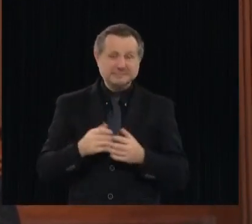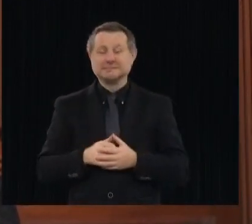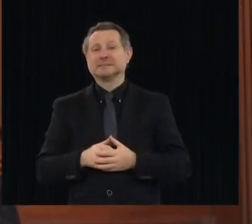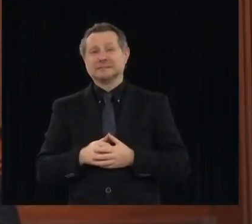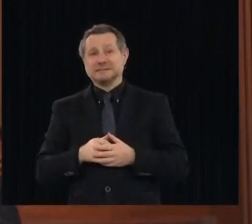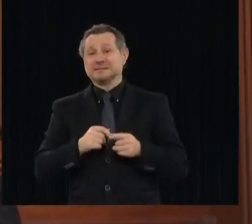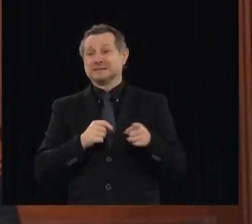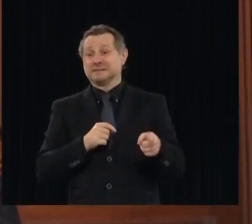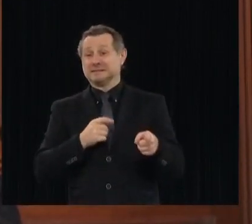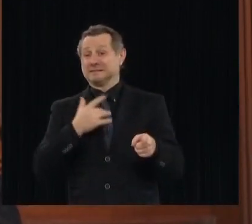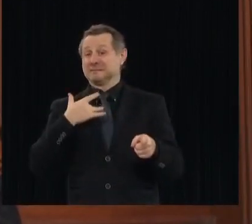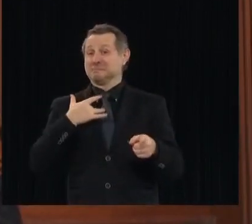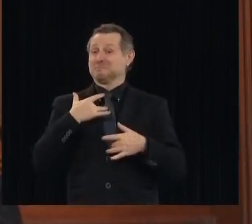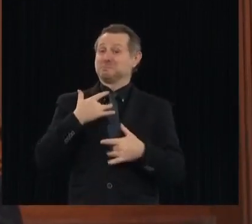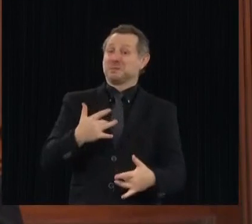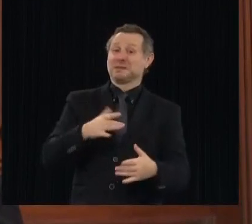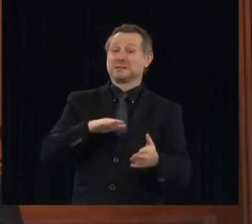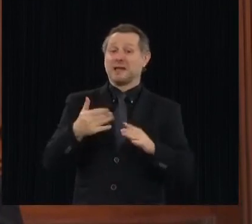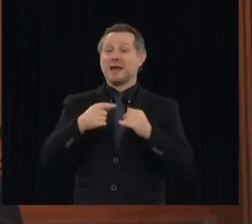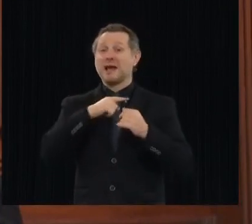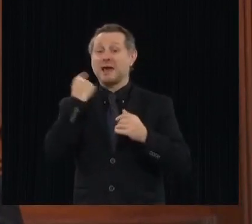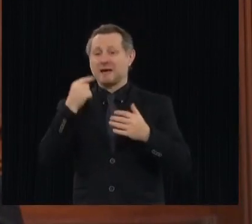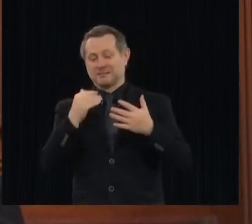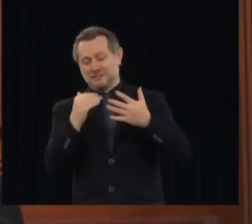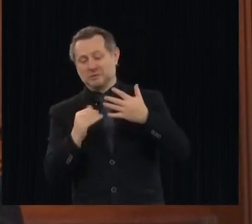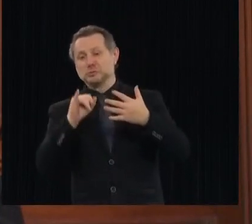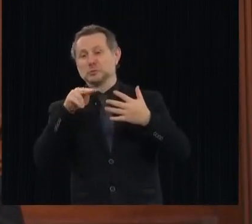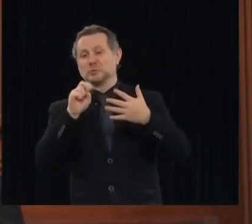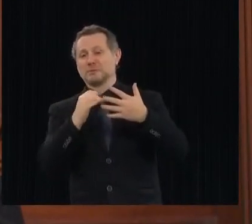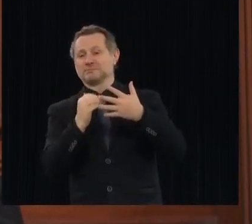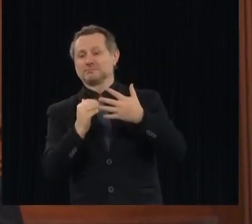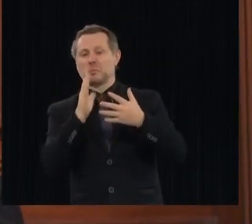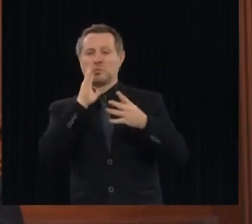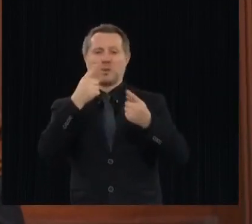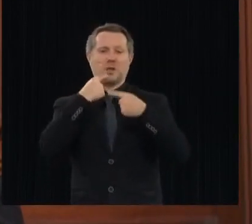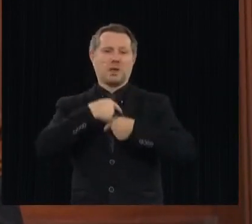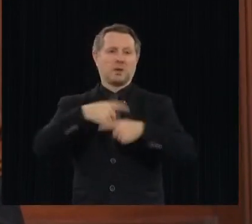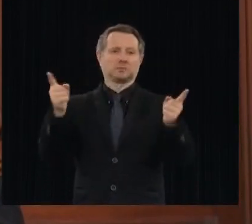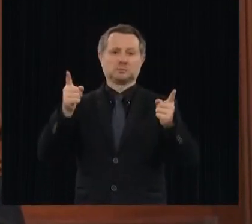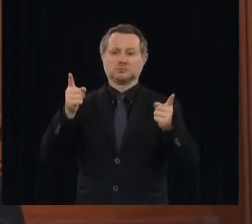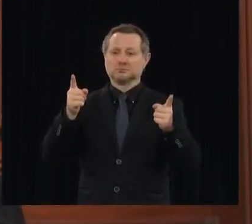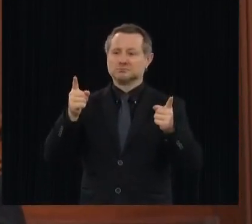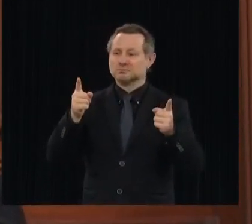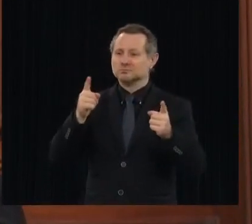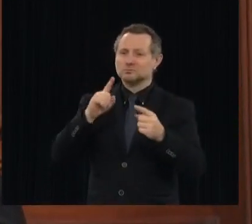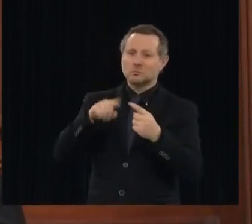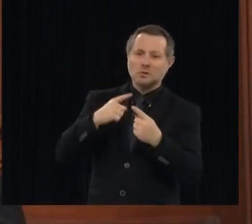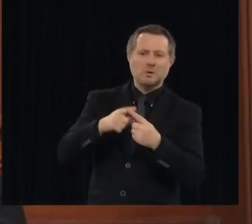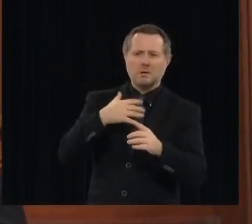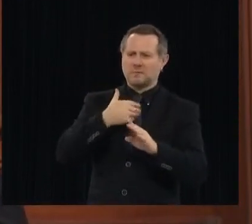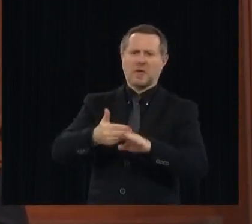WE DON'T HAVE AN ANSWER. WE ARE LOOKING AT THEM THERE. IS THERE A DEADLINE CLOSE TO